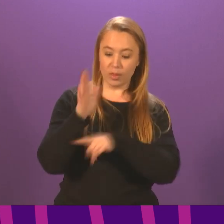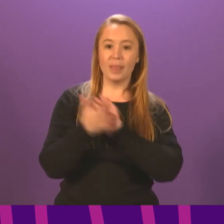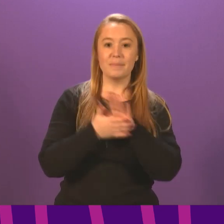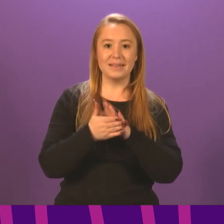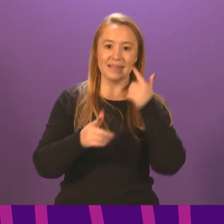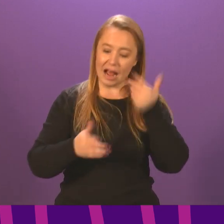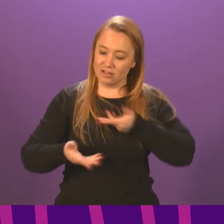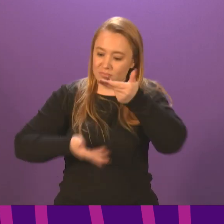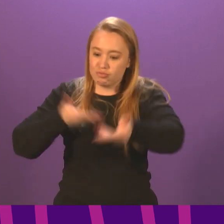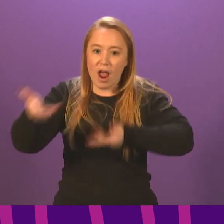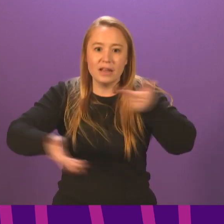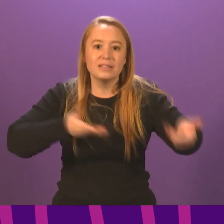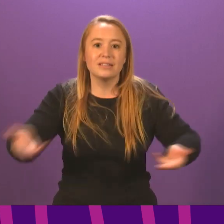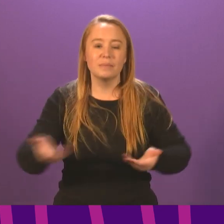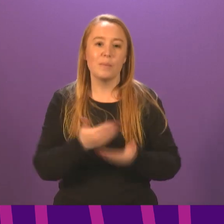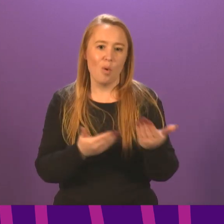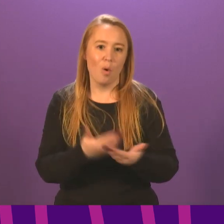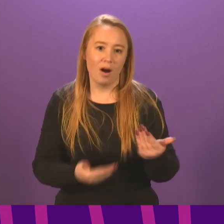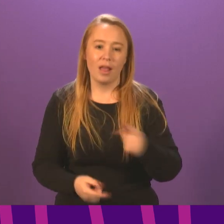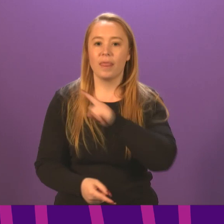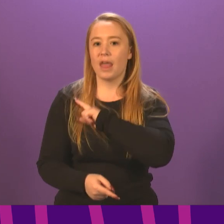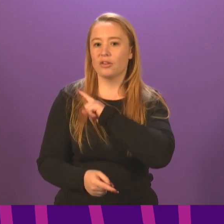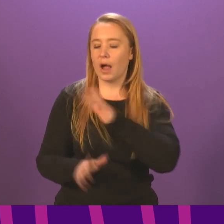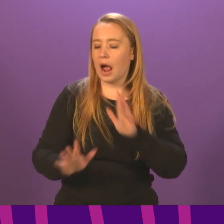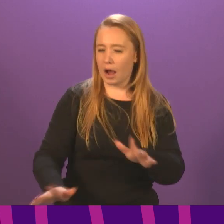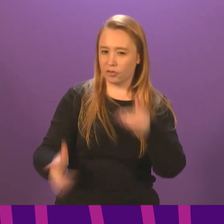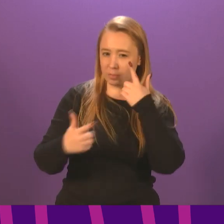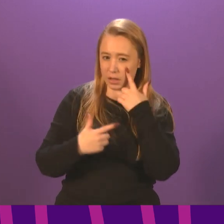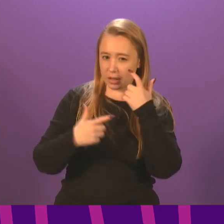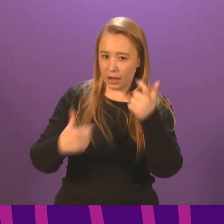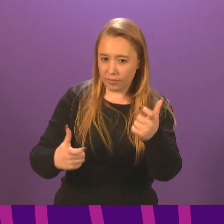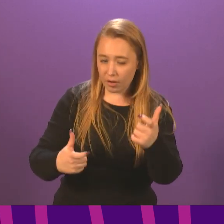to spread, which is why, perhaps counterintuitively, we need to take greater care as restrictions